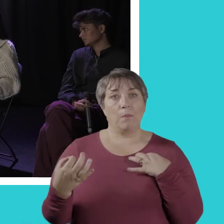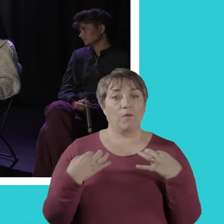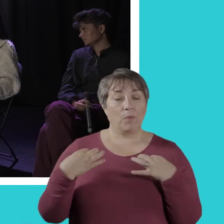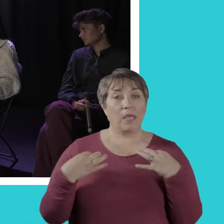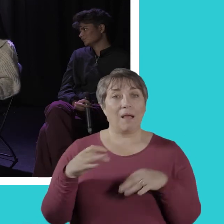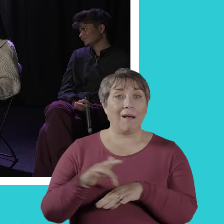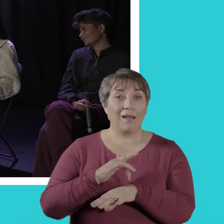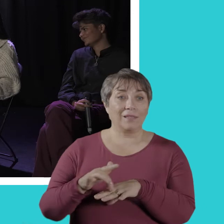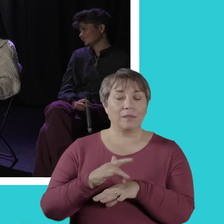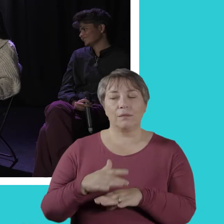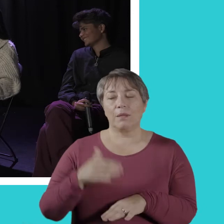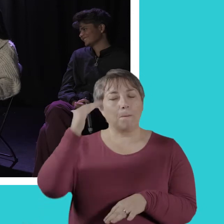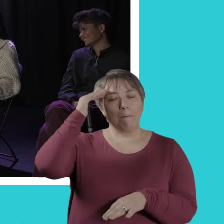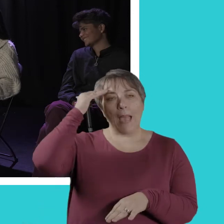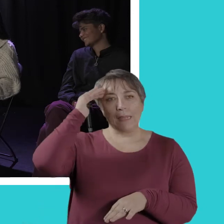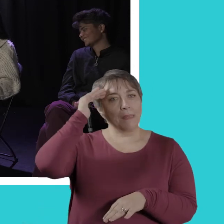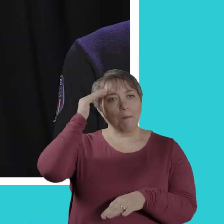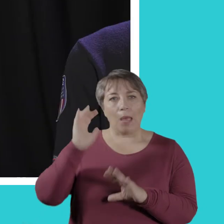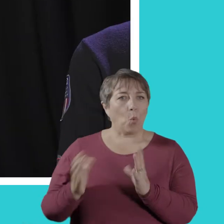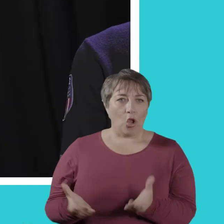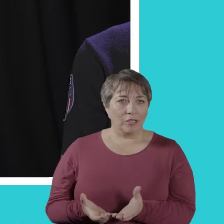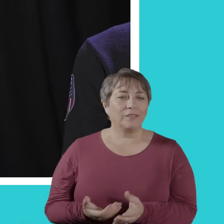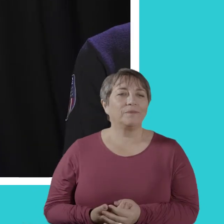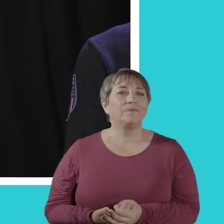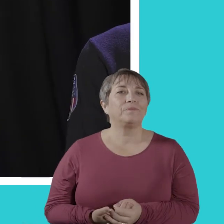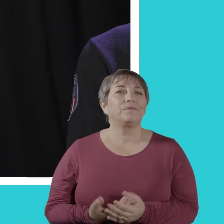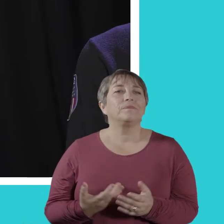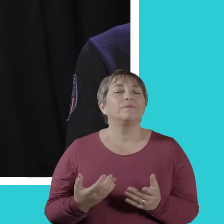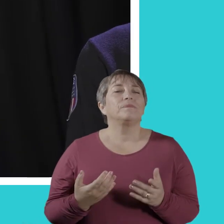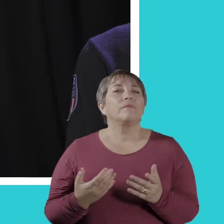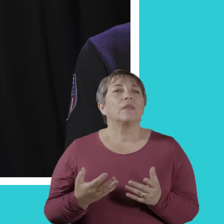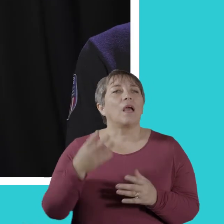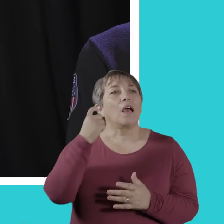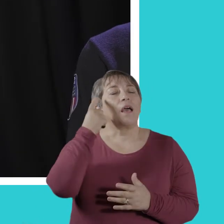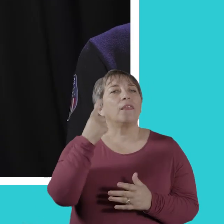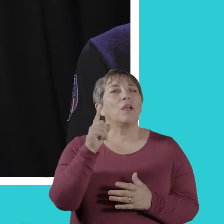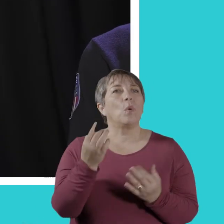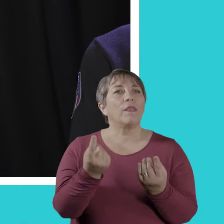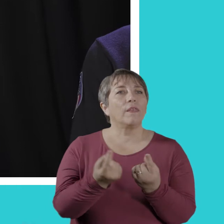Theatre world mad and I think one of the things that pops up in all of them